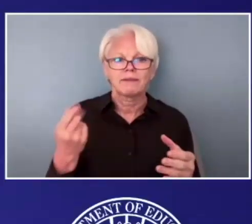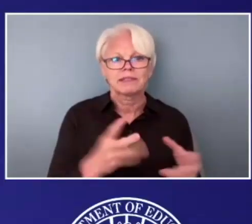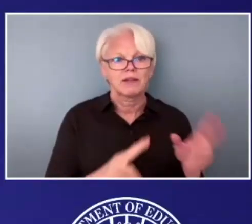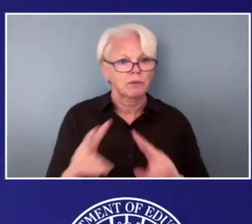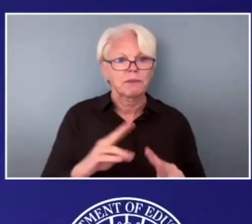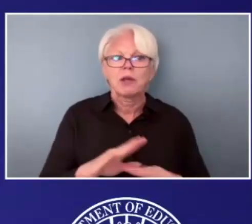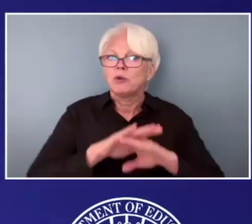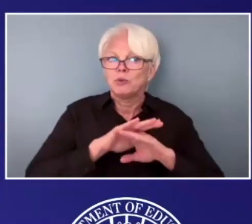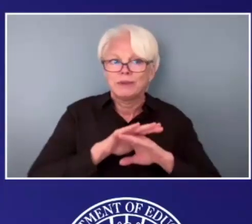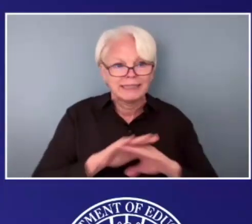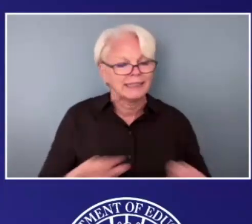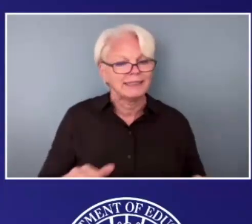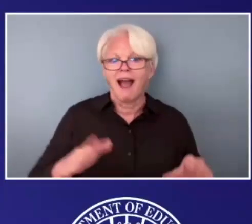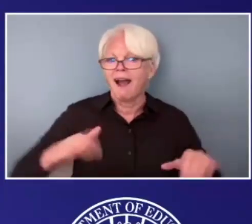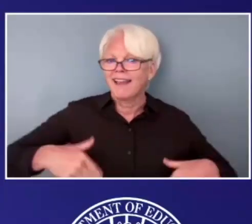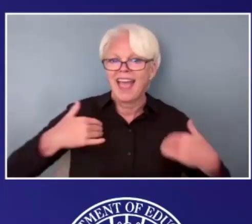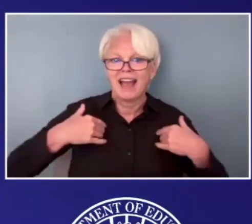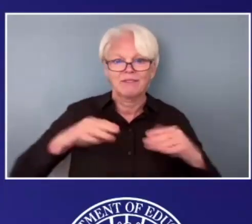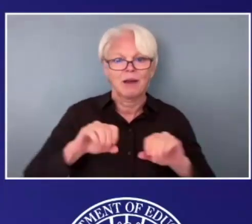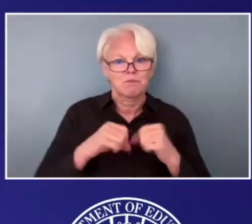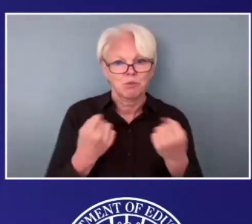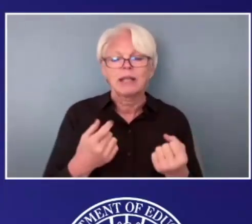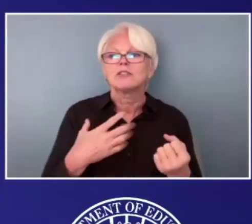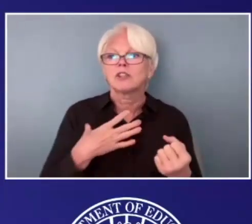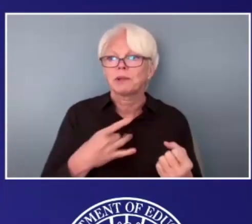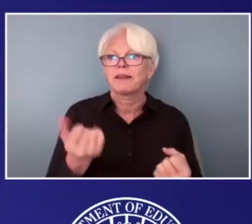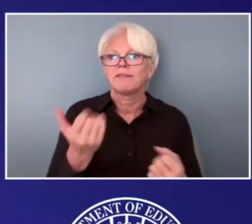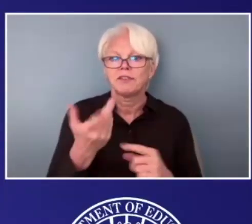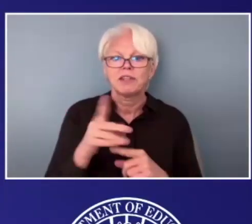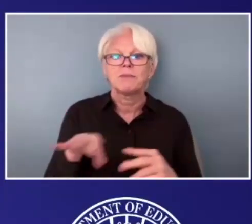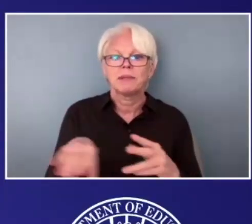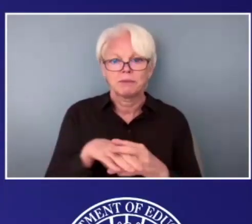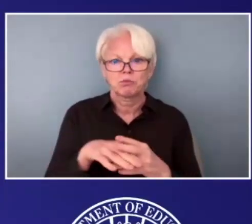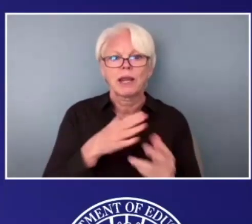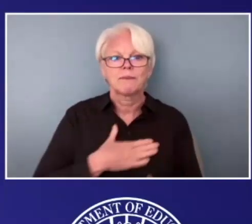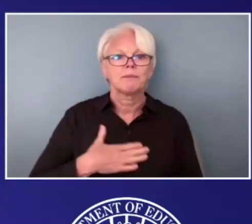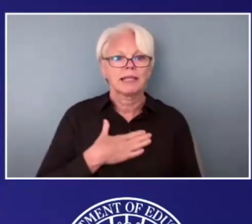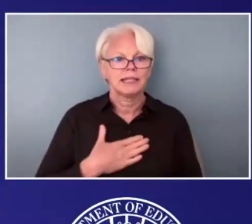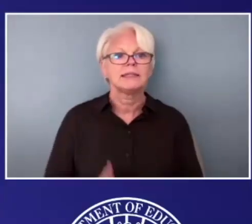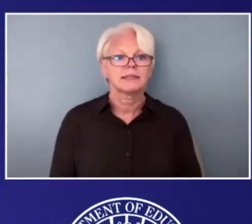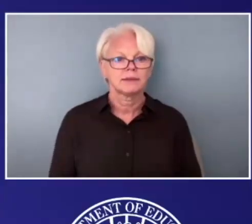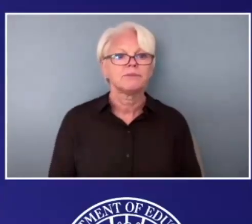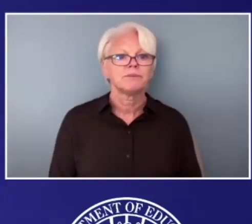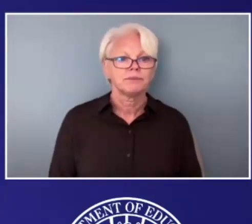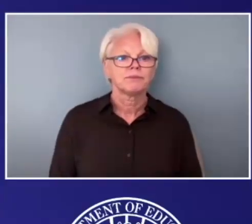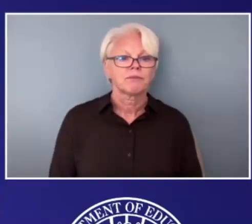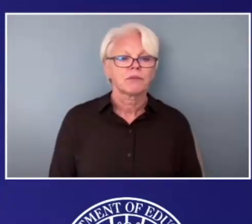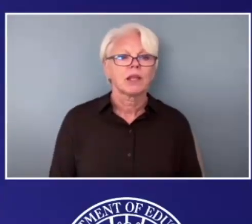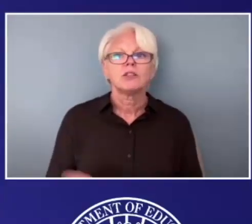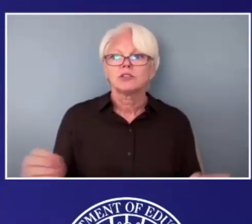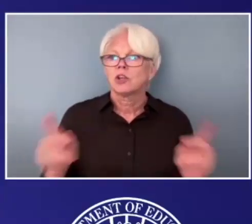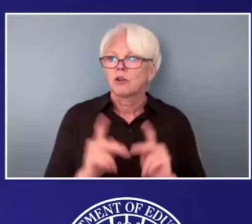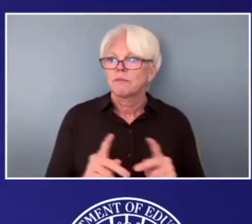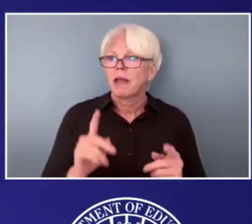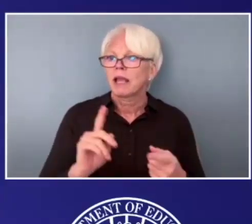break. And so we'd like to take a 15-minute break, please. So back at 10:50.